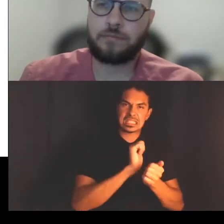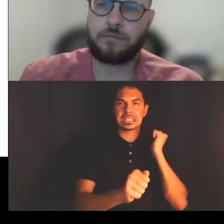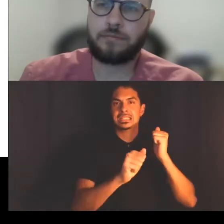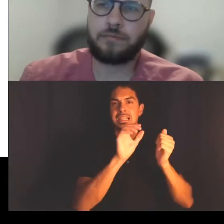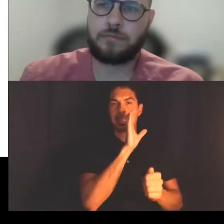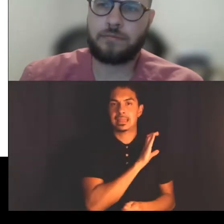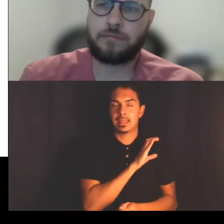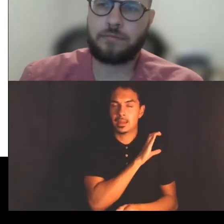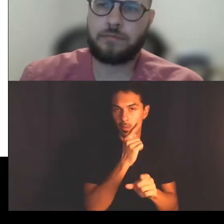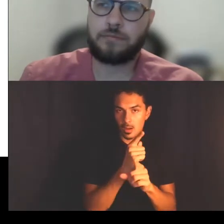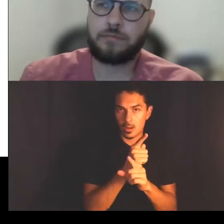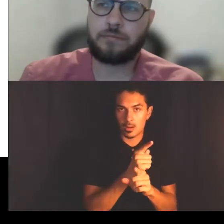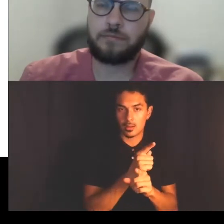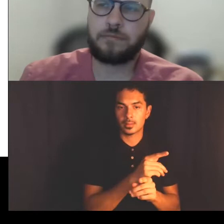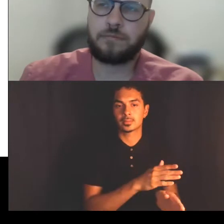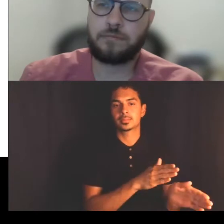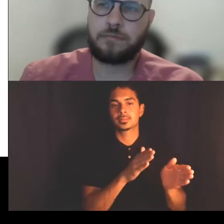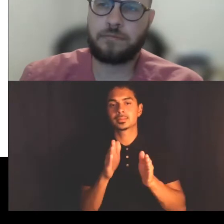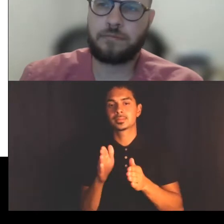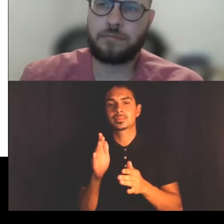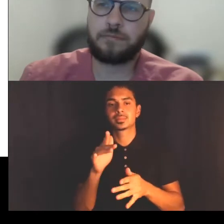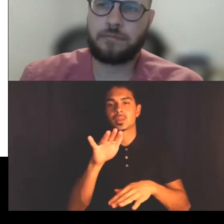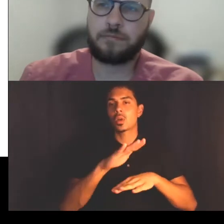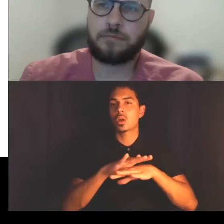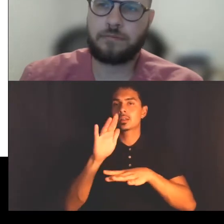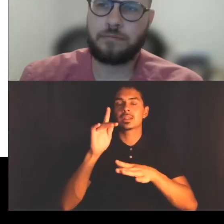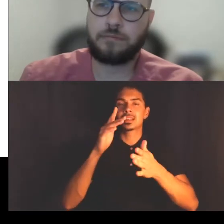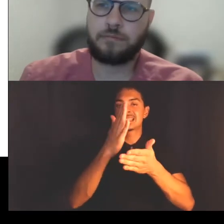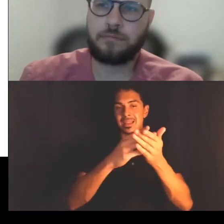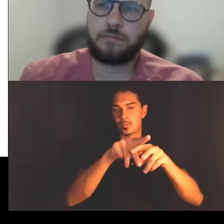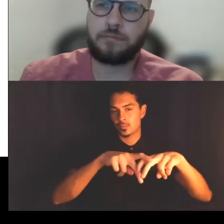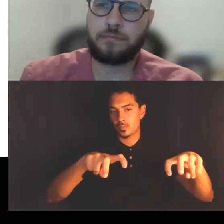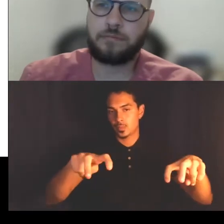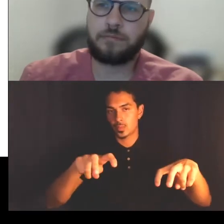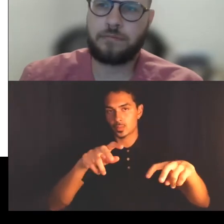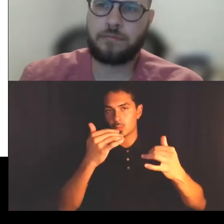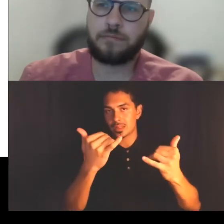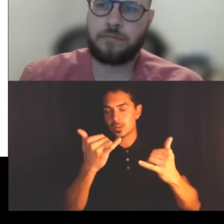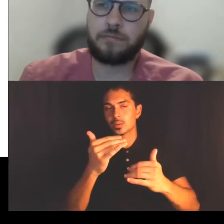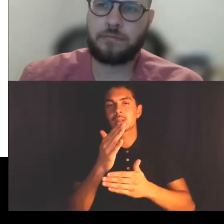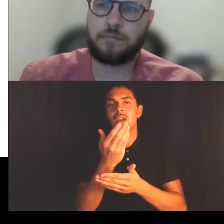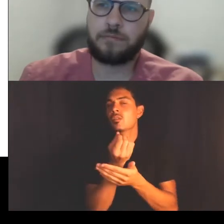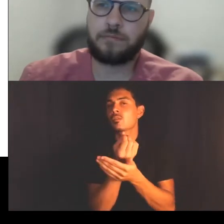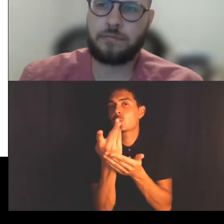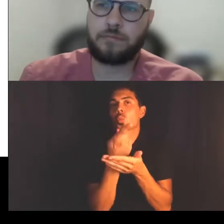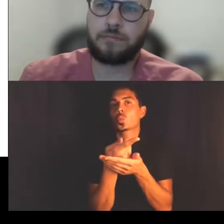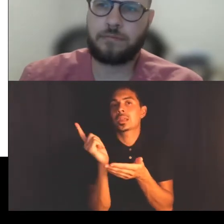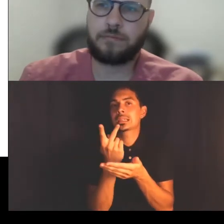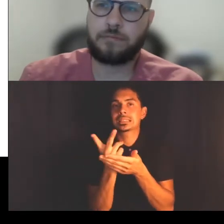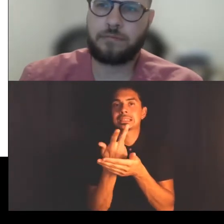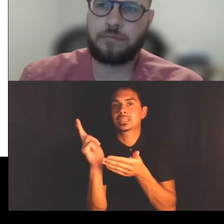Some of y'all on this call, or if you haven't known, a couple weeks ago, a map that someone created